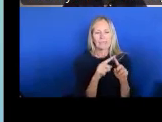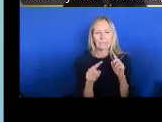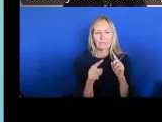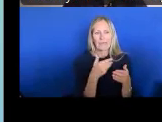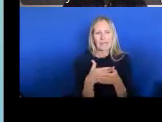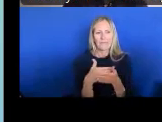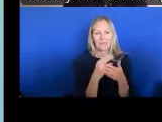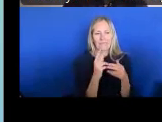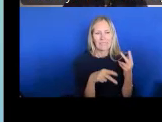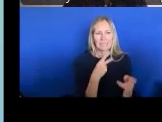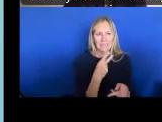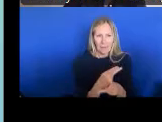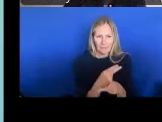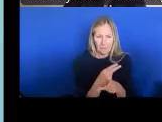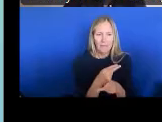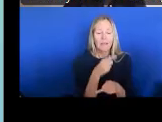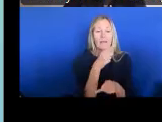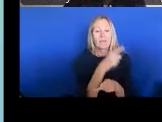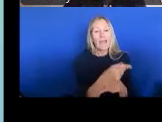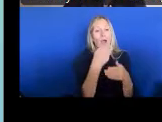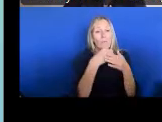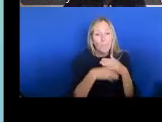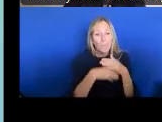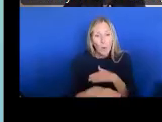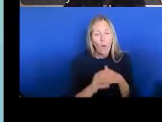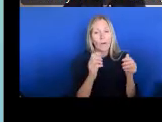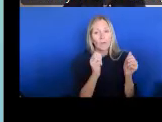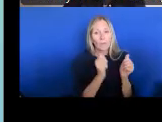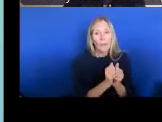they're they're born with distinct behavioral styles